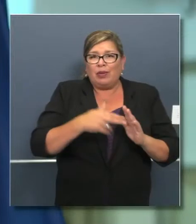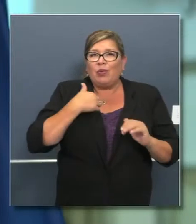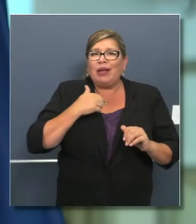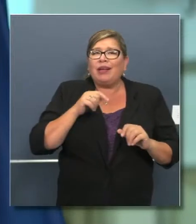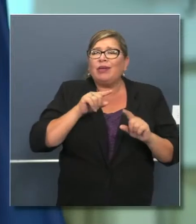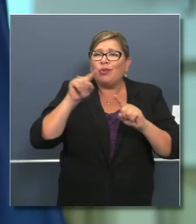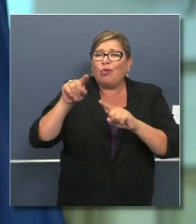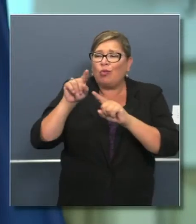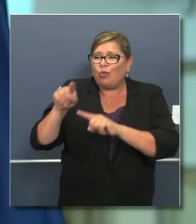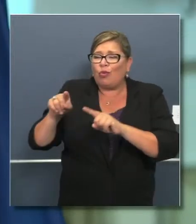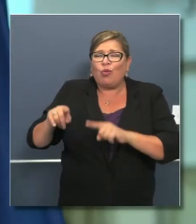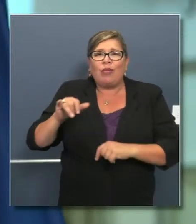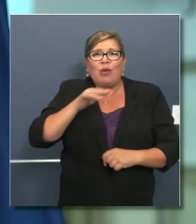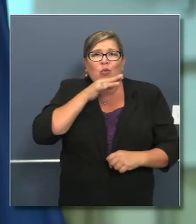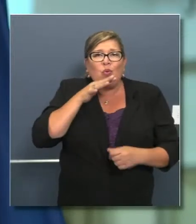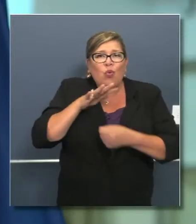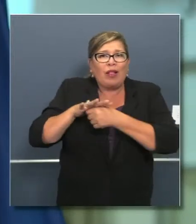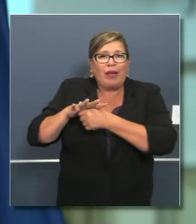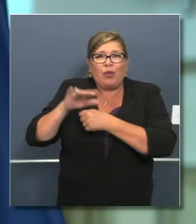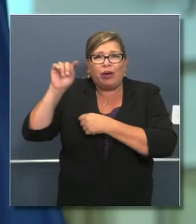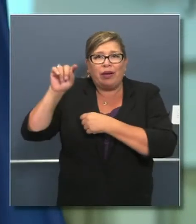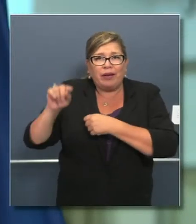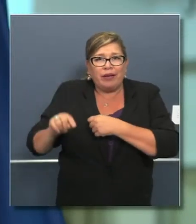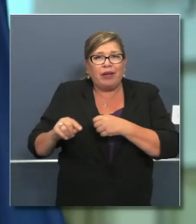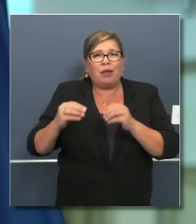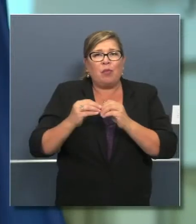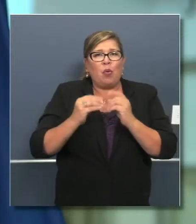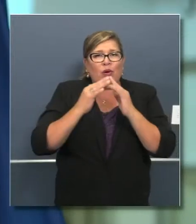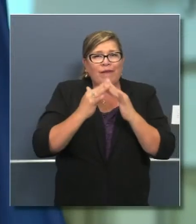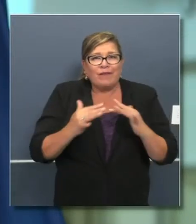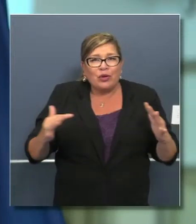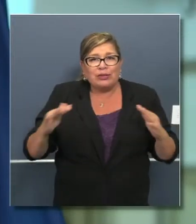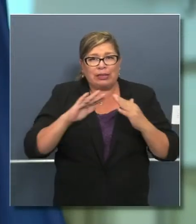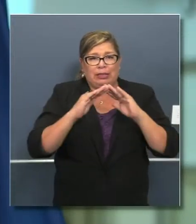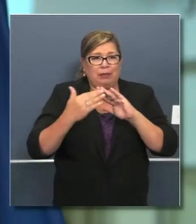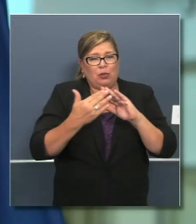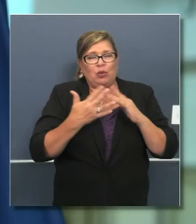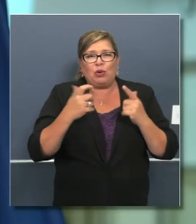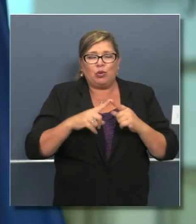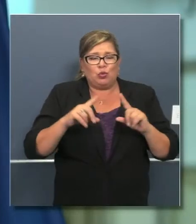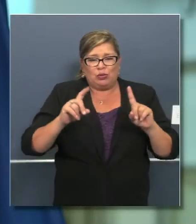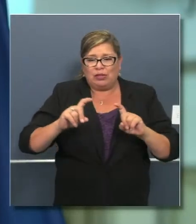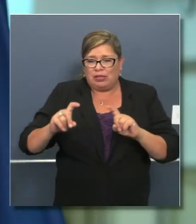all throughout the state of California we've made a lot of improvement in that space but